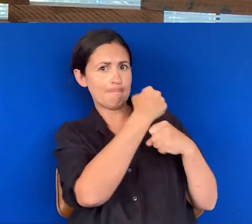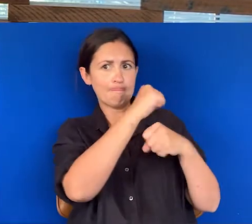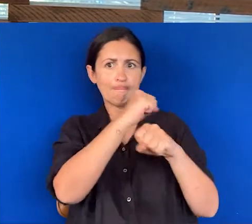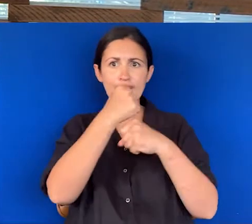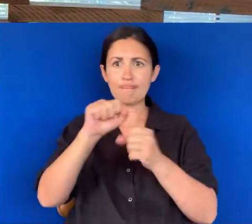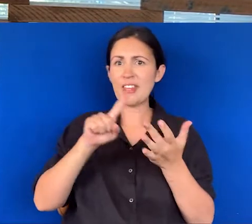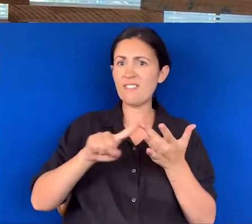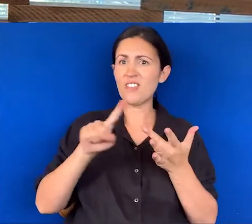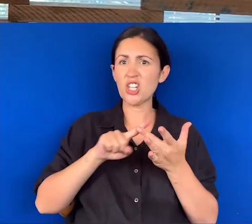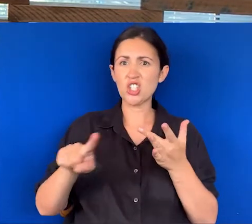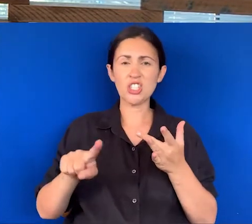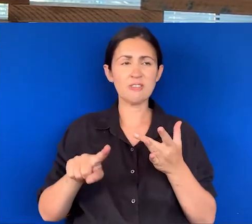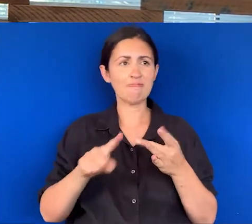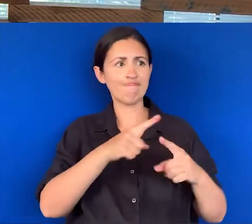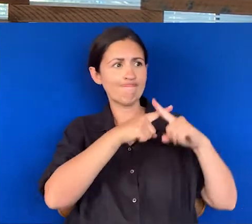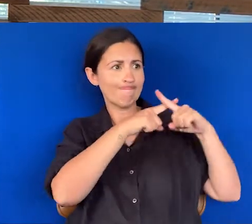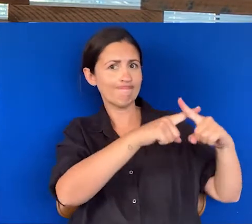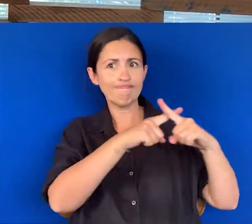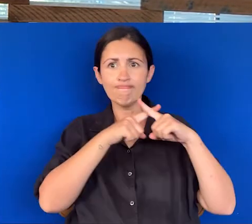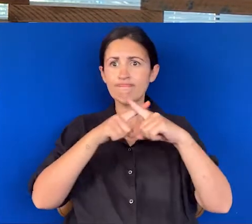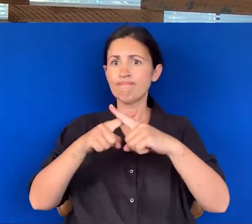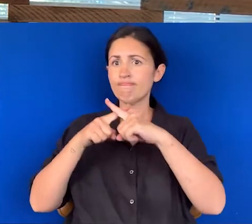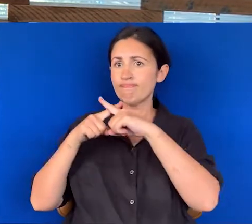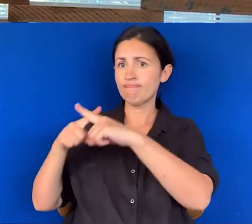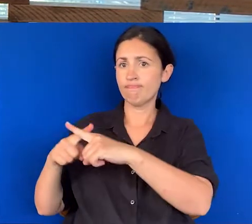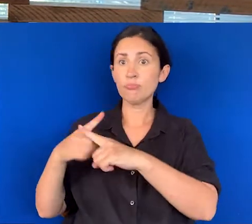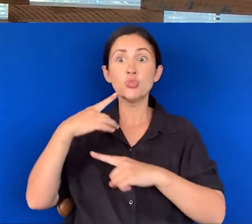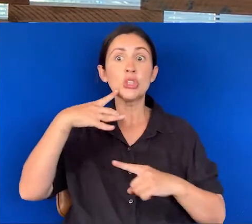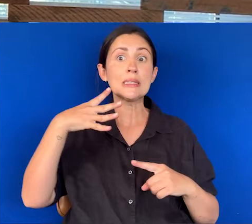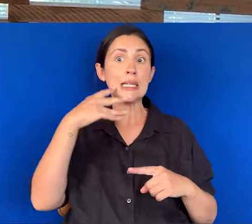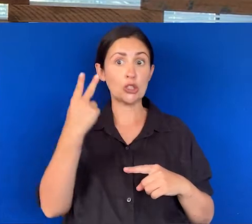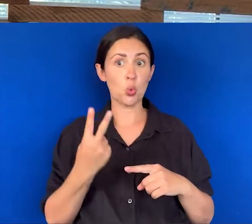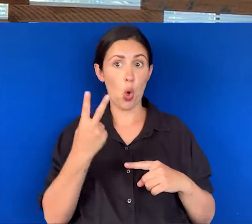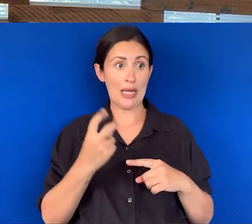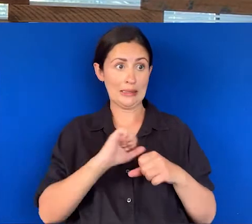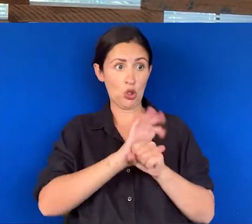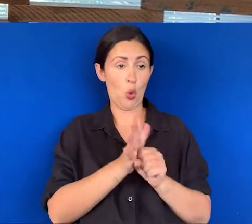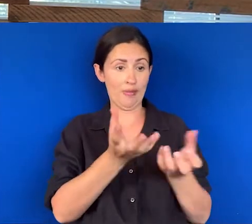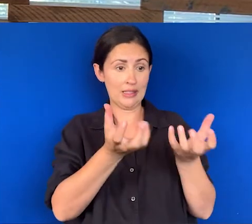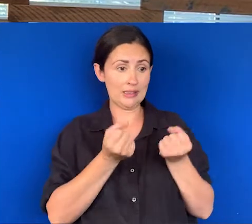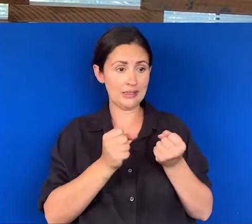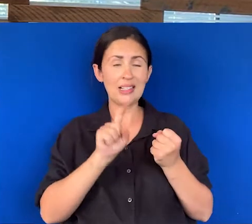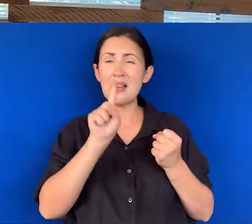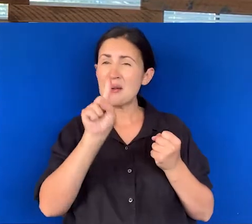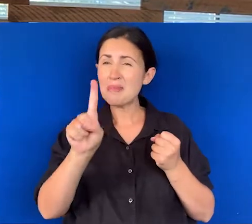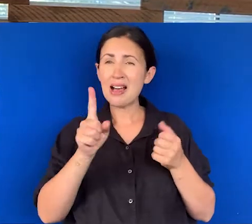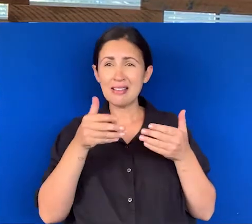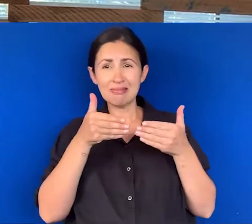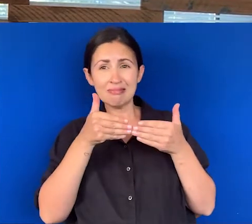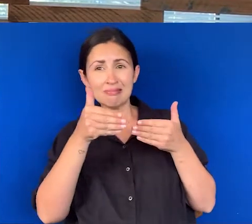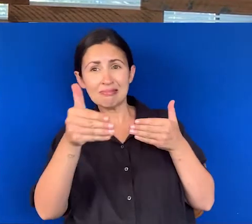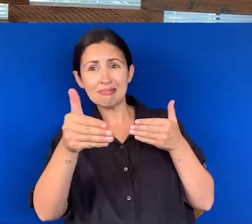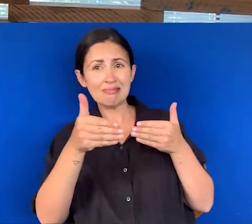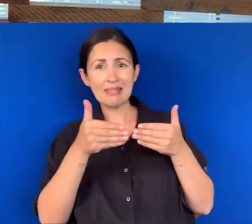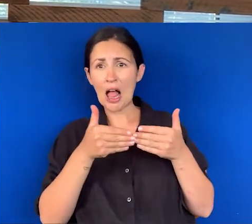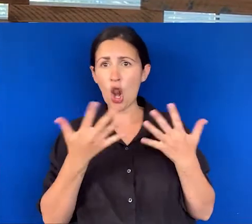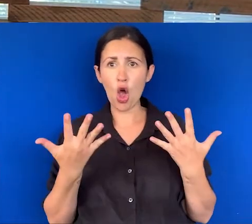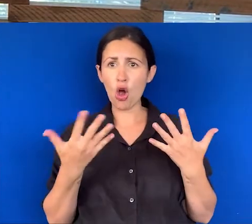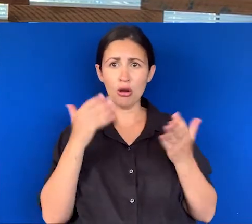and this will help you if you get exposed again. But at the moment, it's not clear how long that immune response will last.